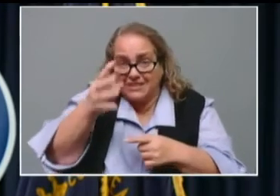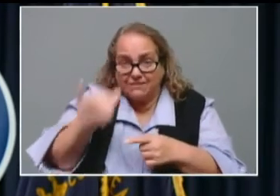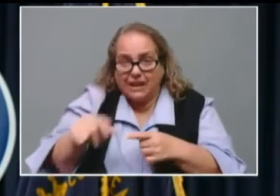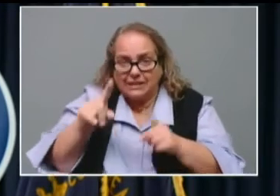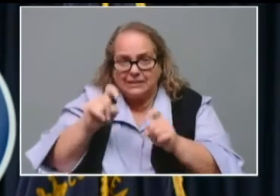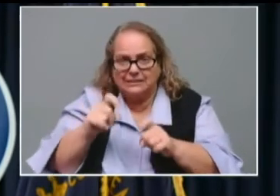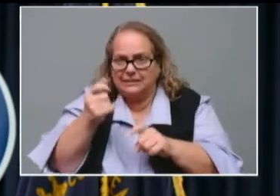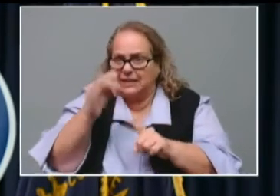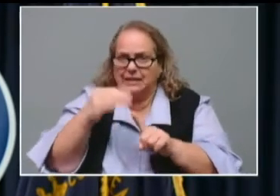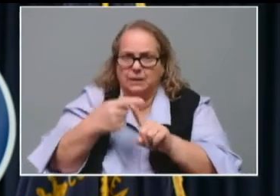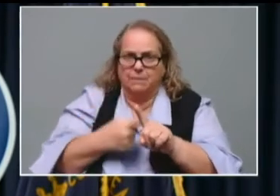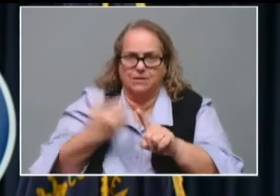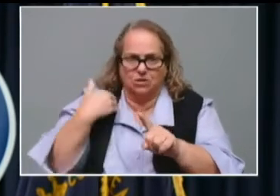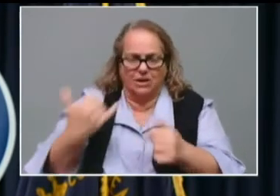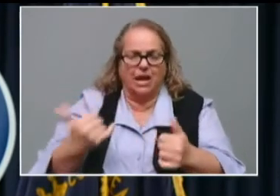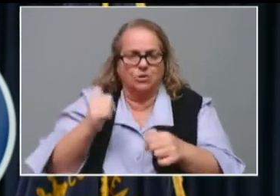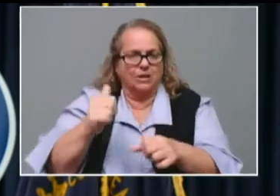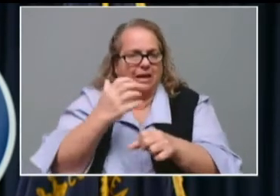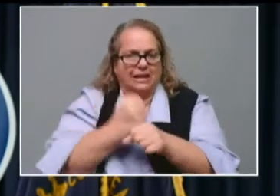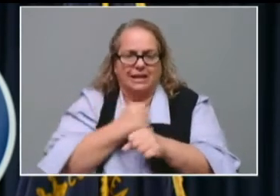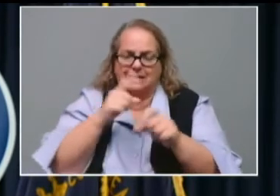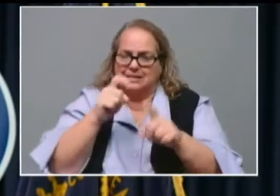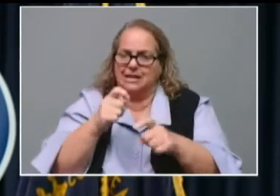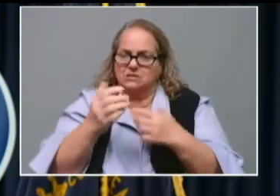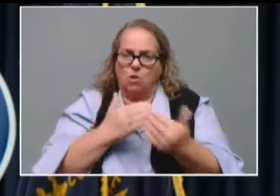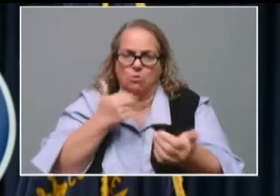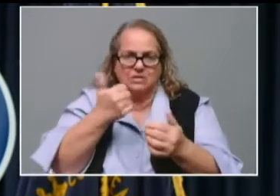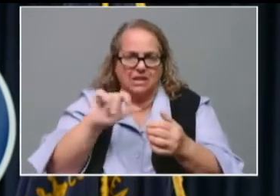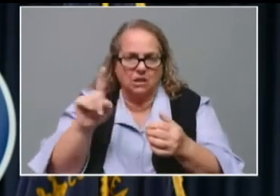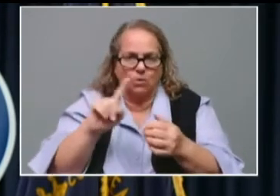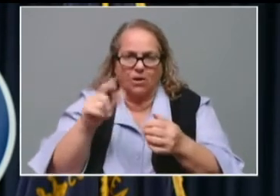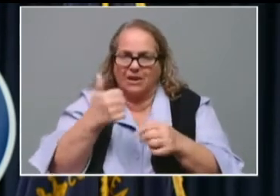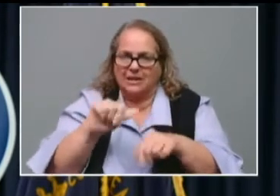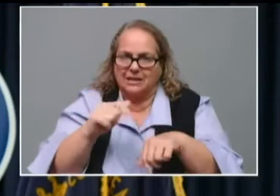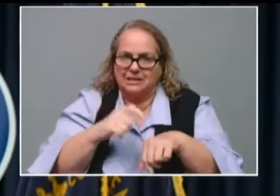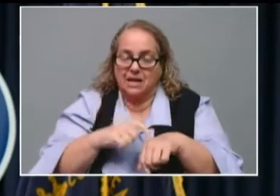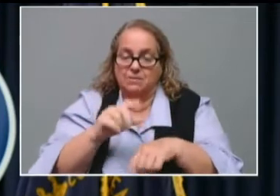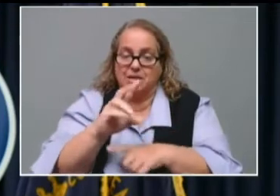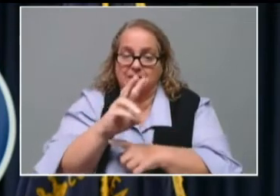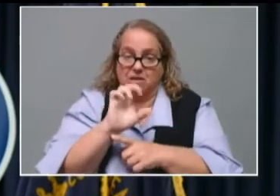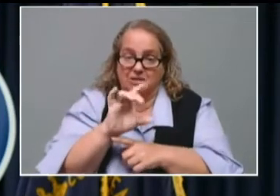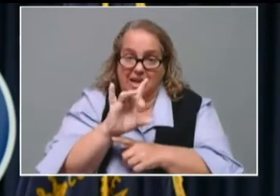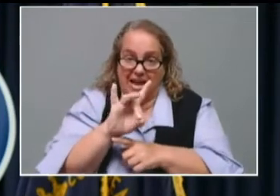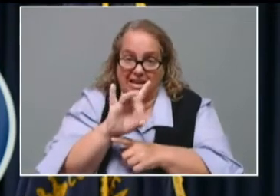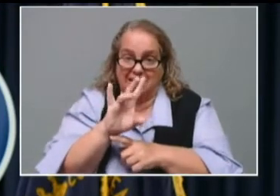almost anywhere anytime. Uh 687 Kentucky is currently hospitalized for